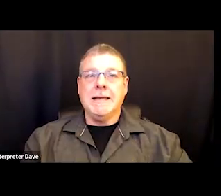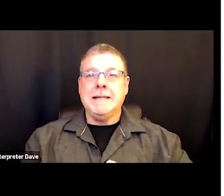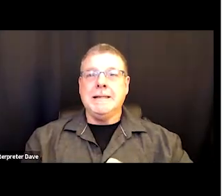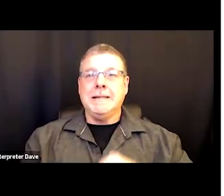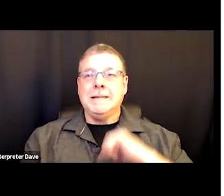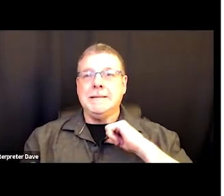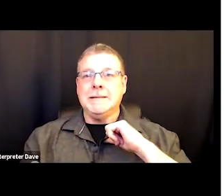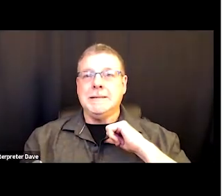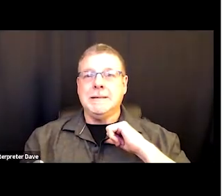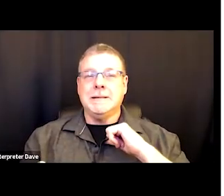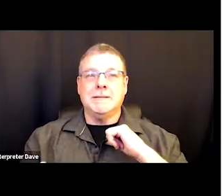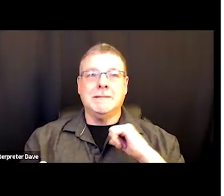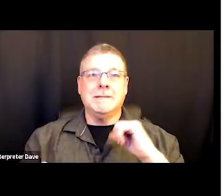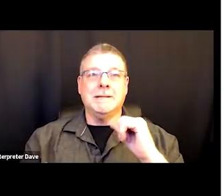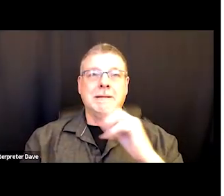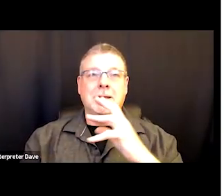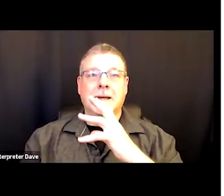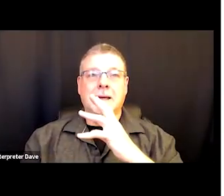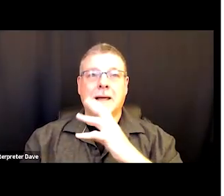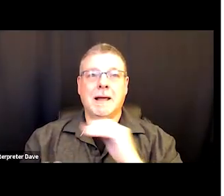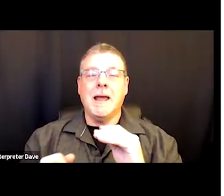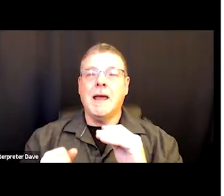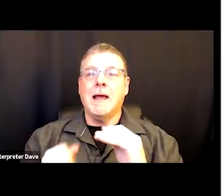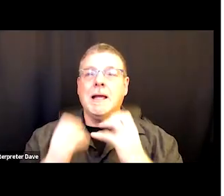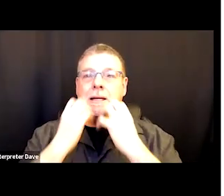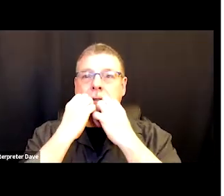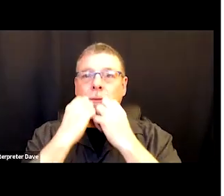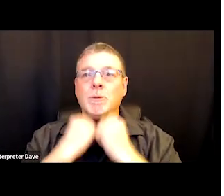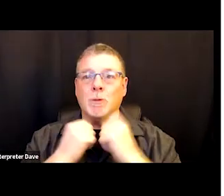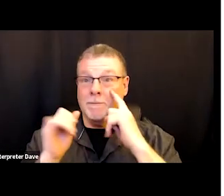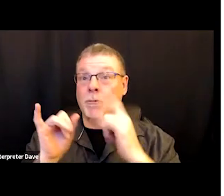that we can introduce non-invasive drug testing methods